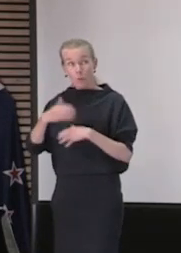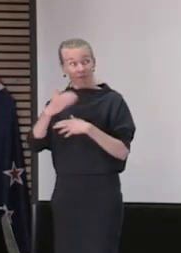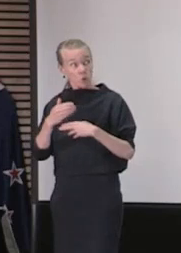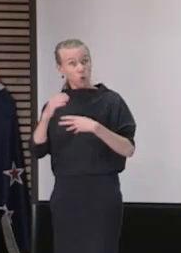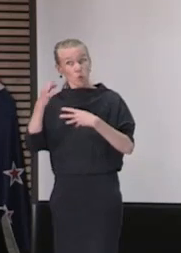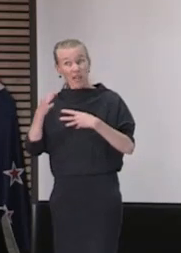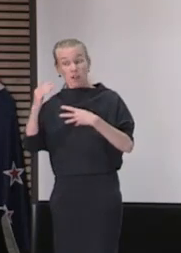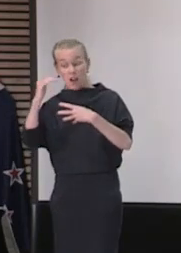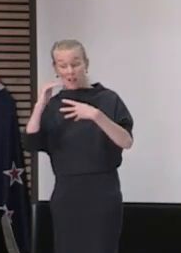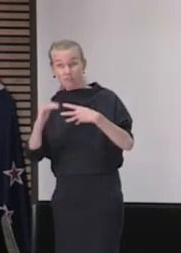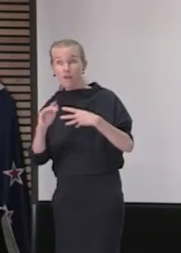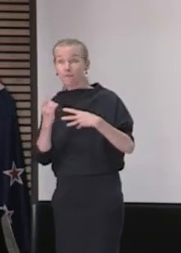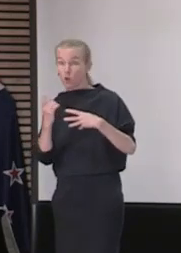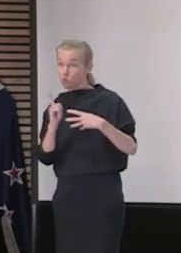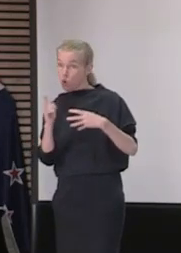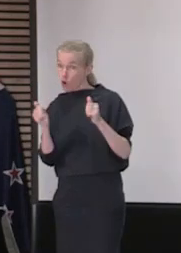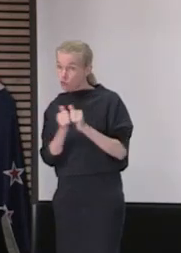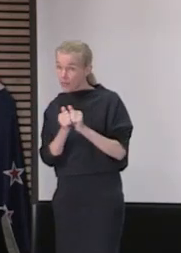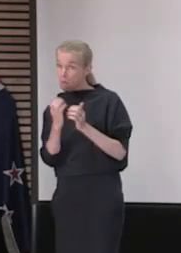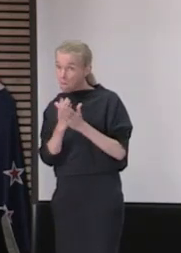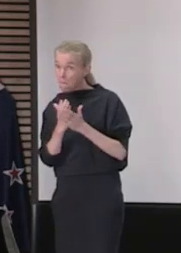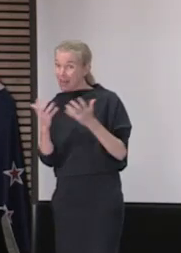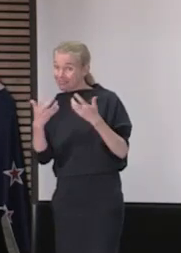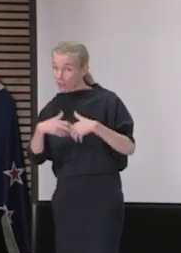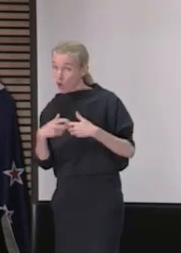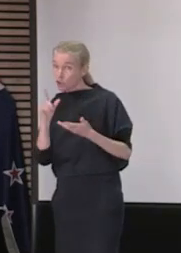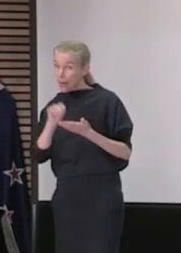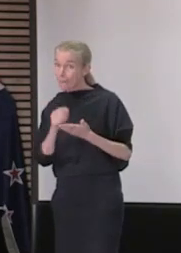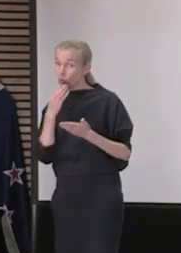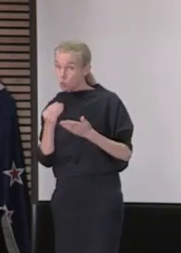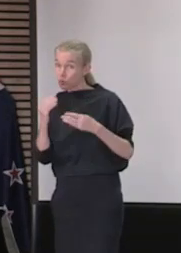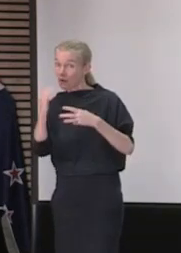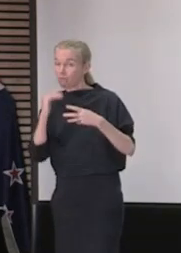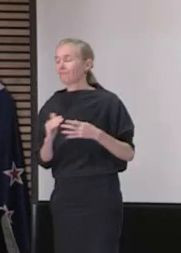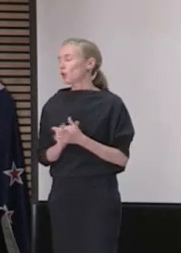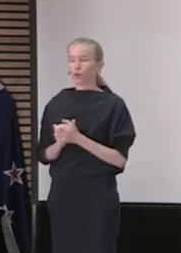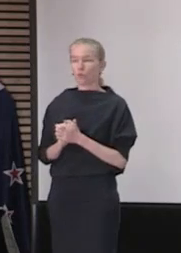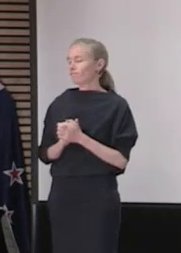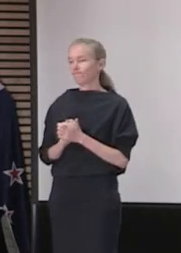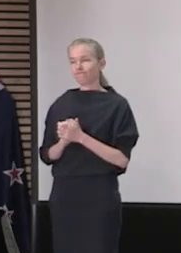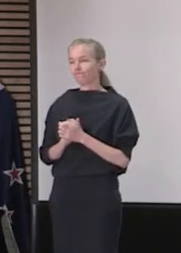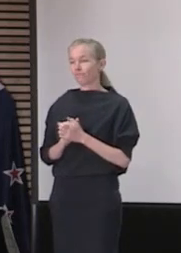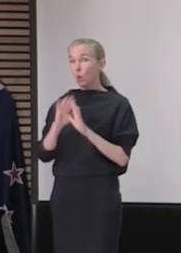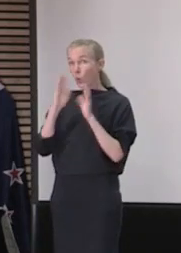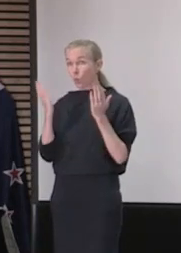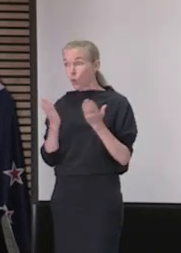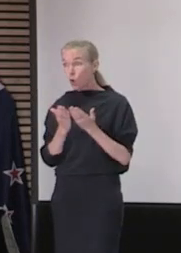It will enhance what we'redoing. But given theimperfections and everycountry's app system that I'velooked at, it will never